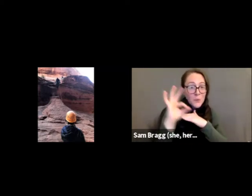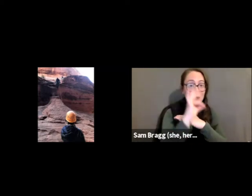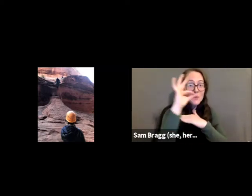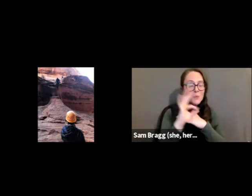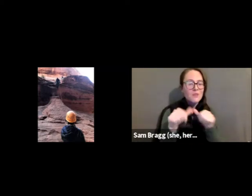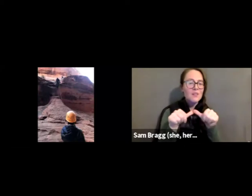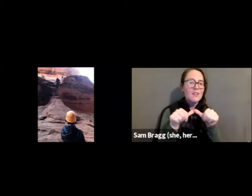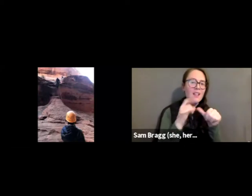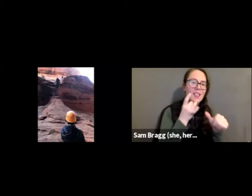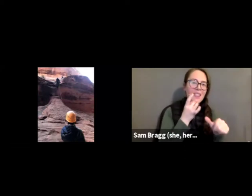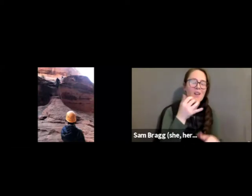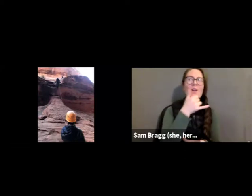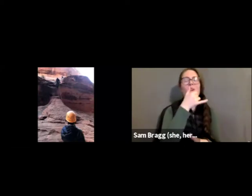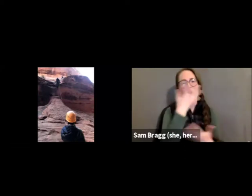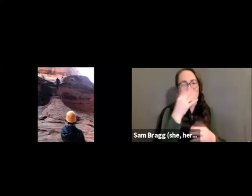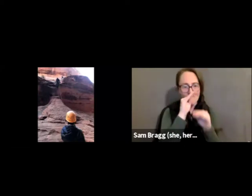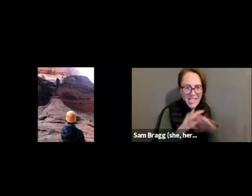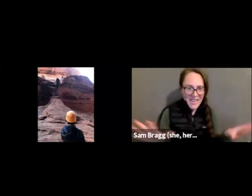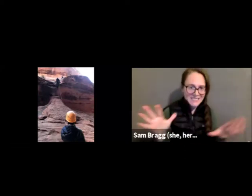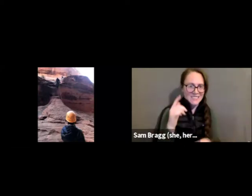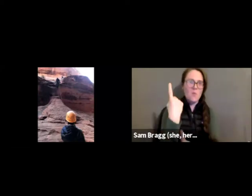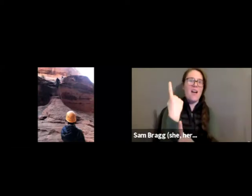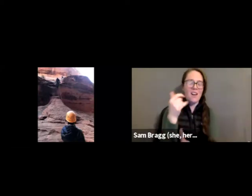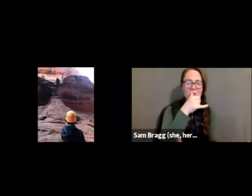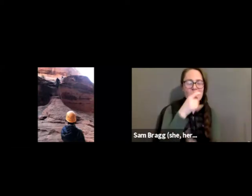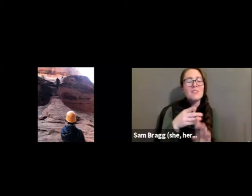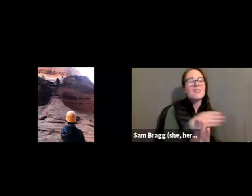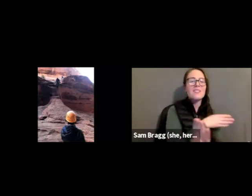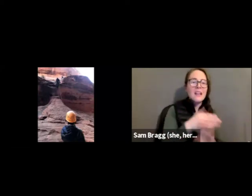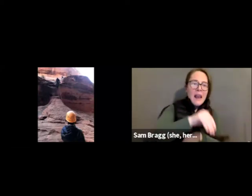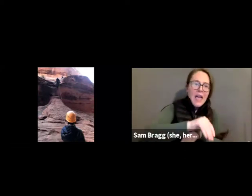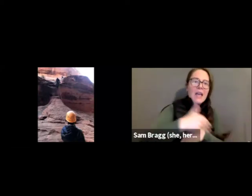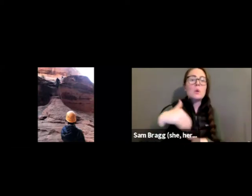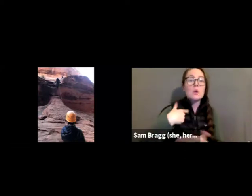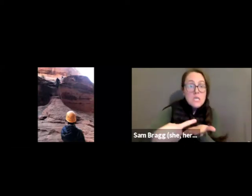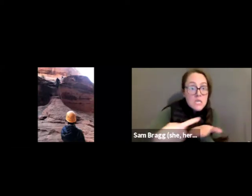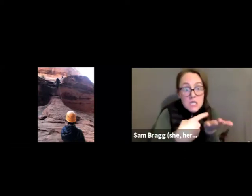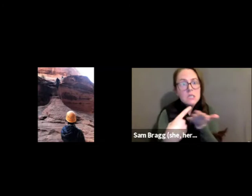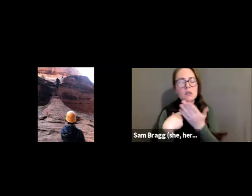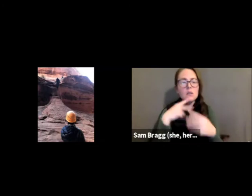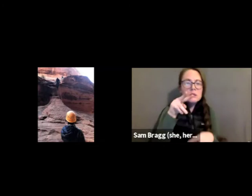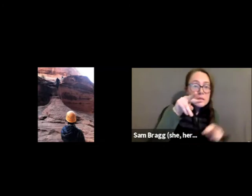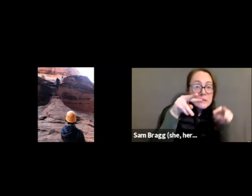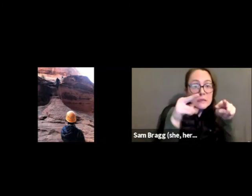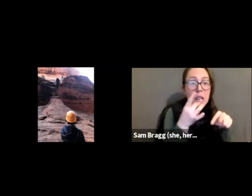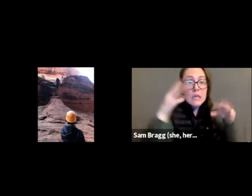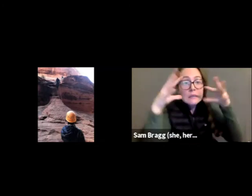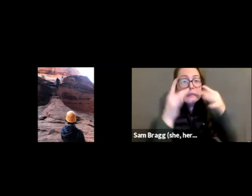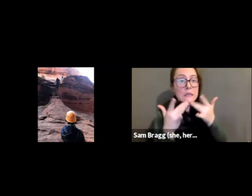was really no sunset, the sun just stayed in the sky the whole time so that light was wonderful. That was one of the pluses of going in Alaska and being able to view the